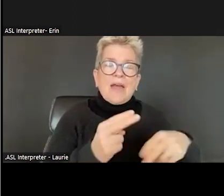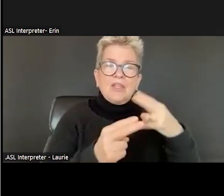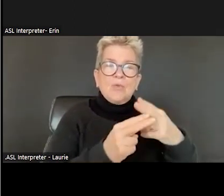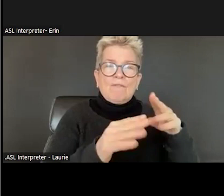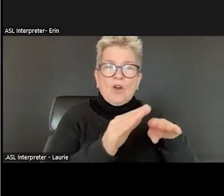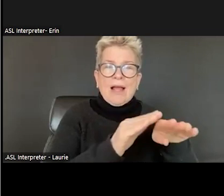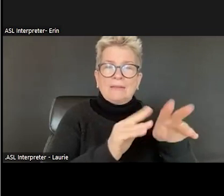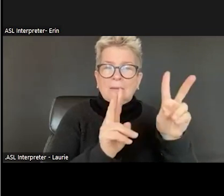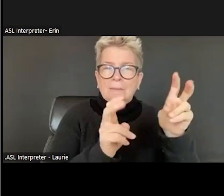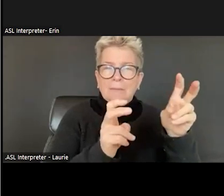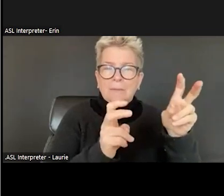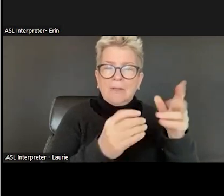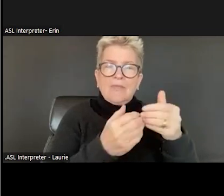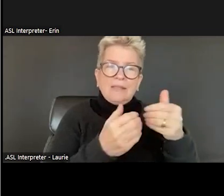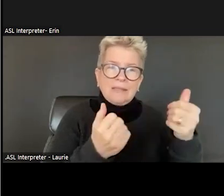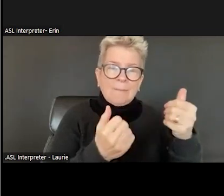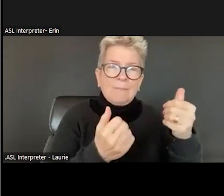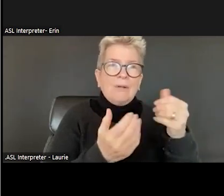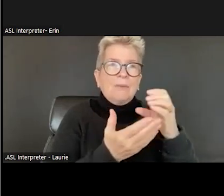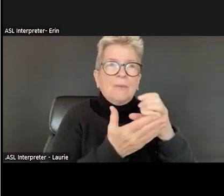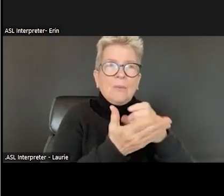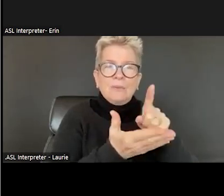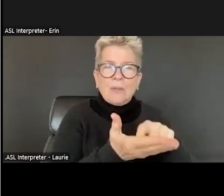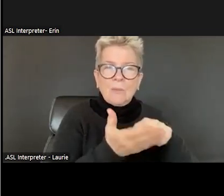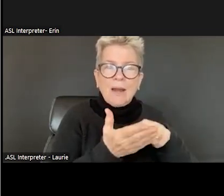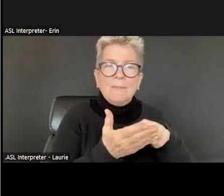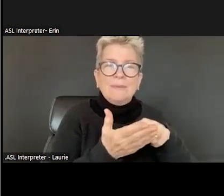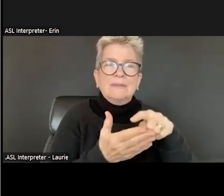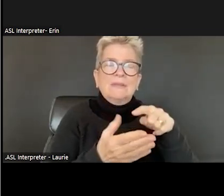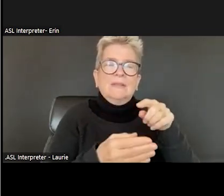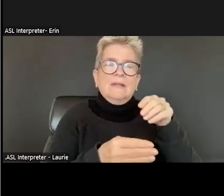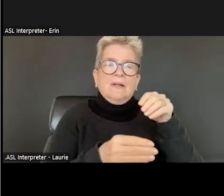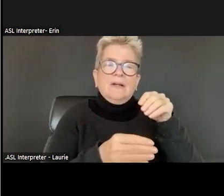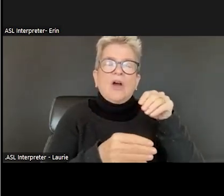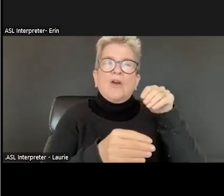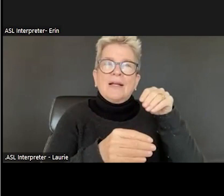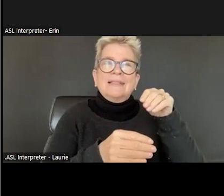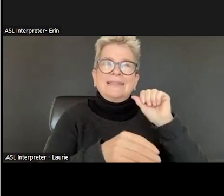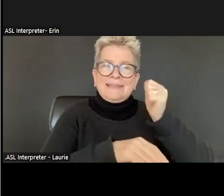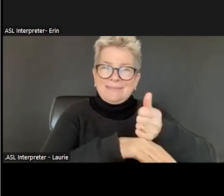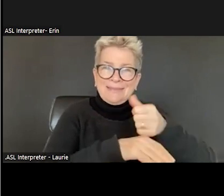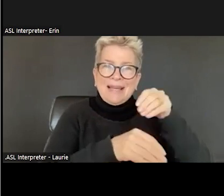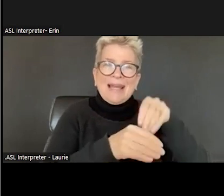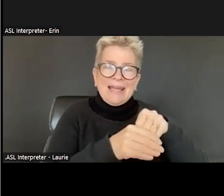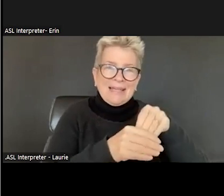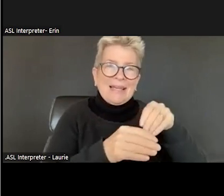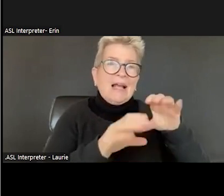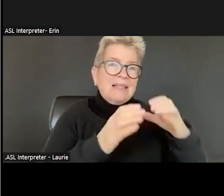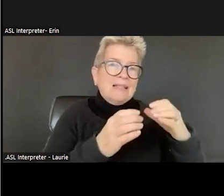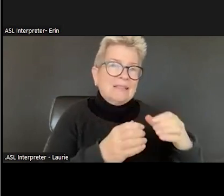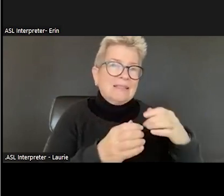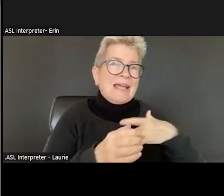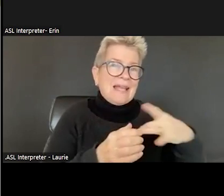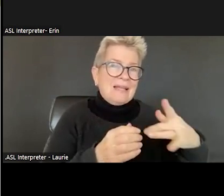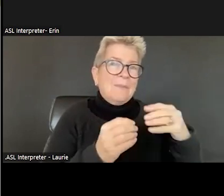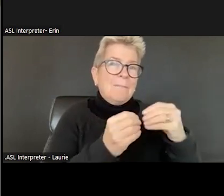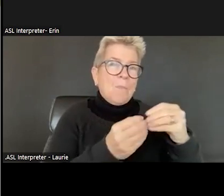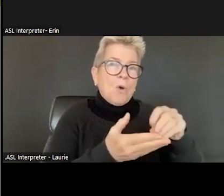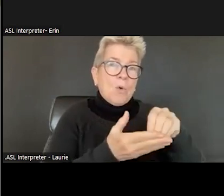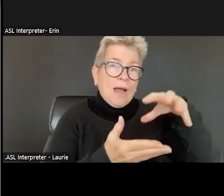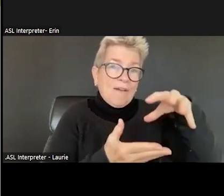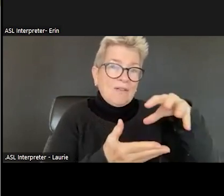the standalone requirements are in schools that are more affluent and more white.